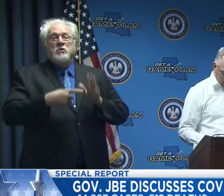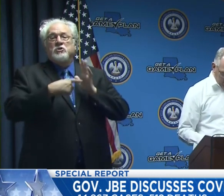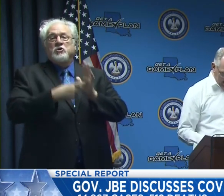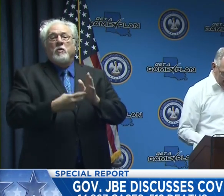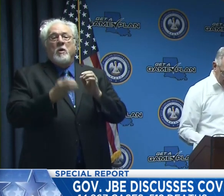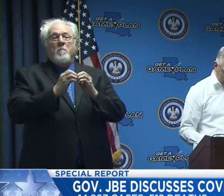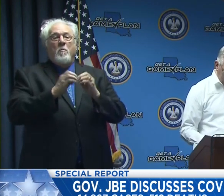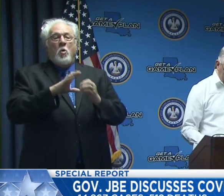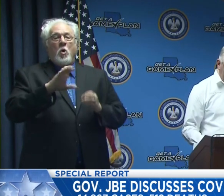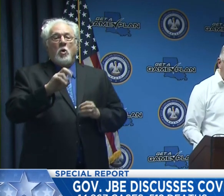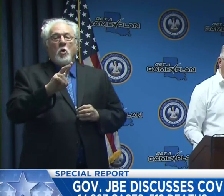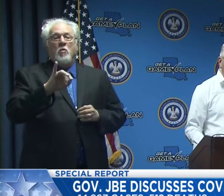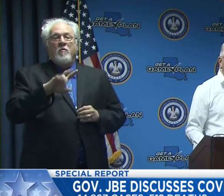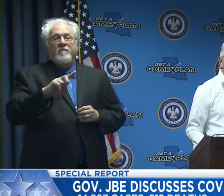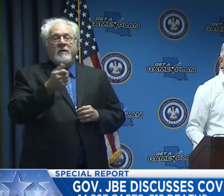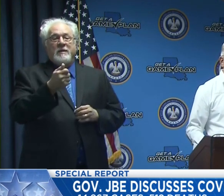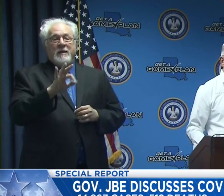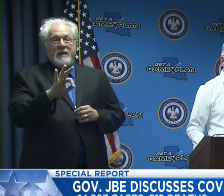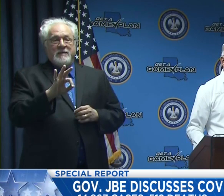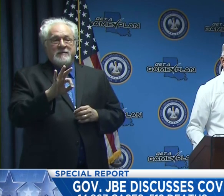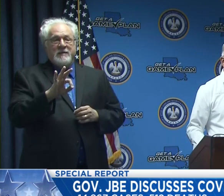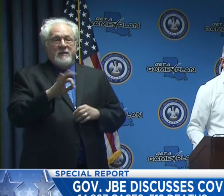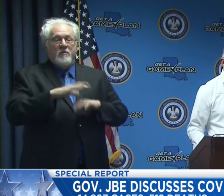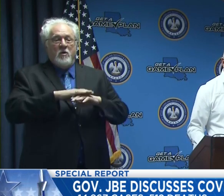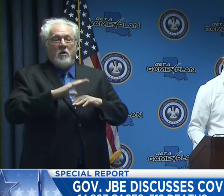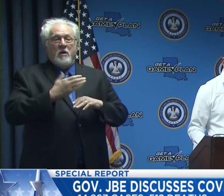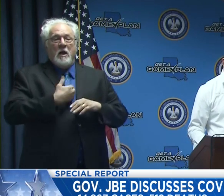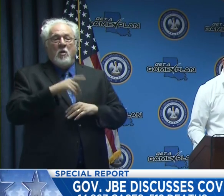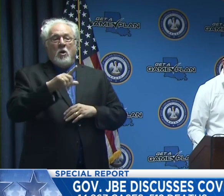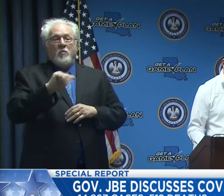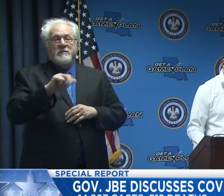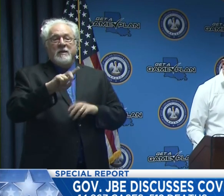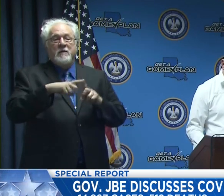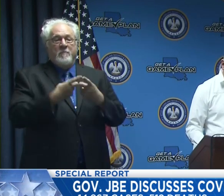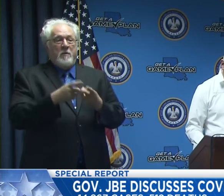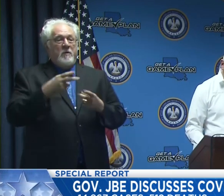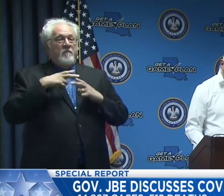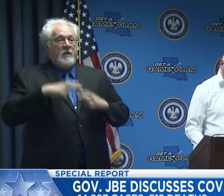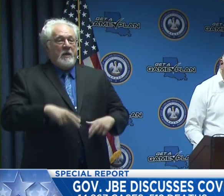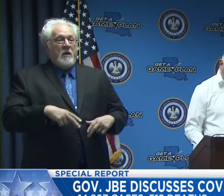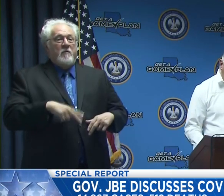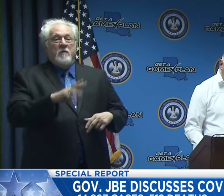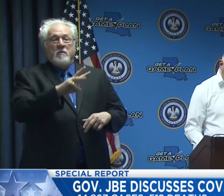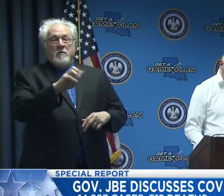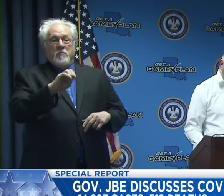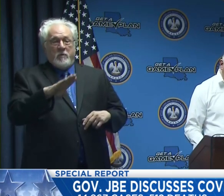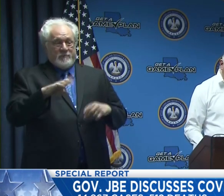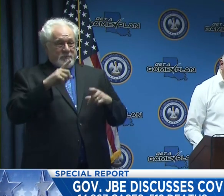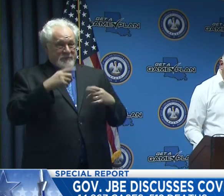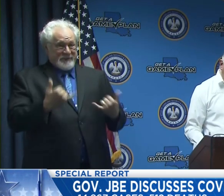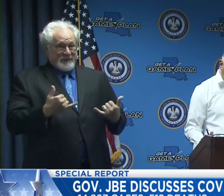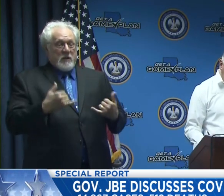WITH RESPECT TO THE INFORMATION WE ARE SHARING WITH YOU ALL, WE'RE GOING TO START SHOWING